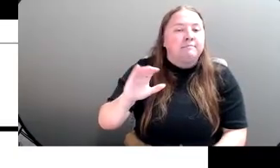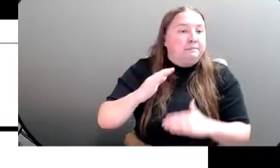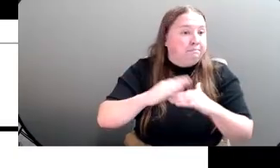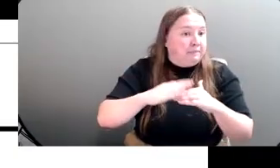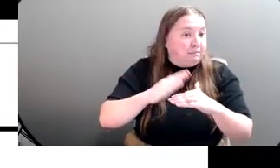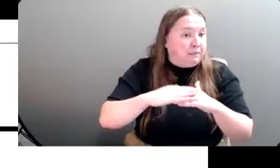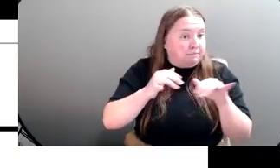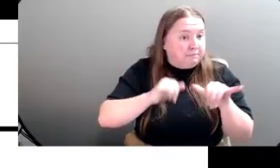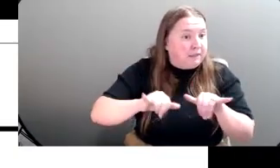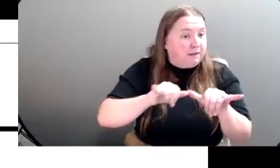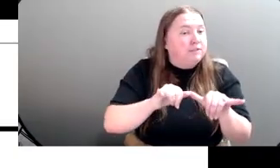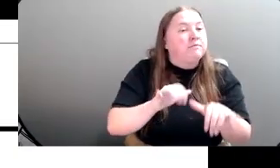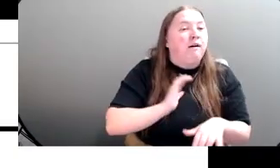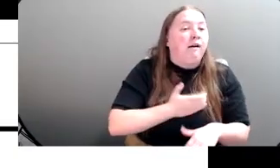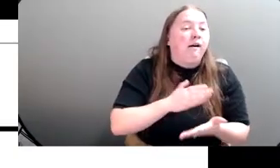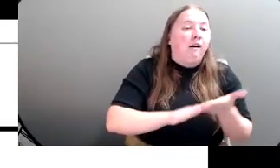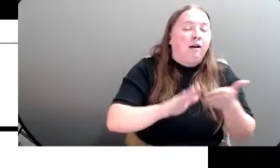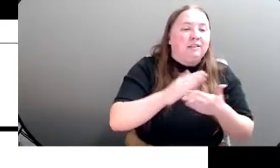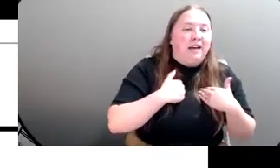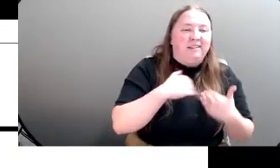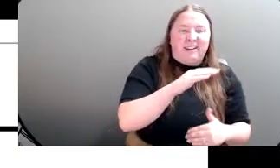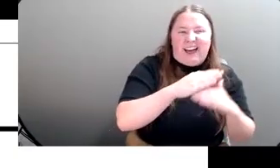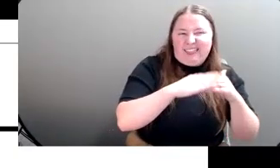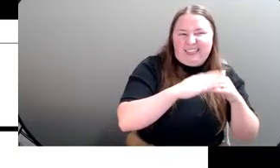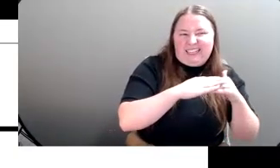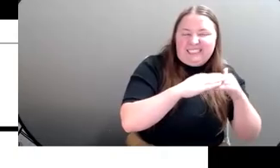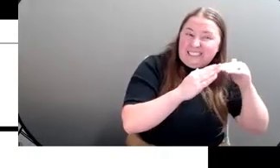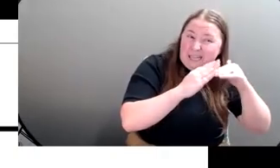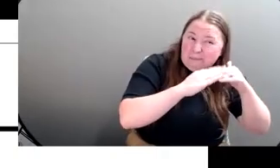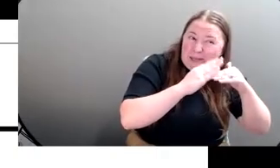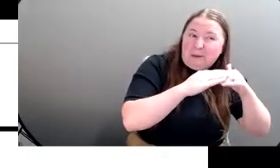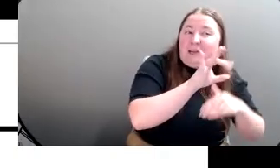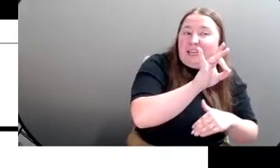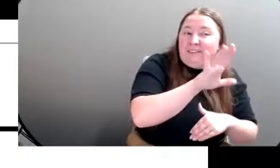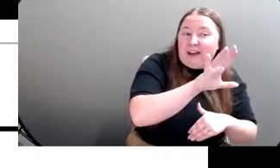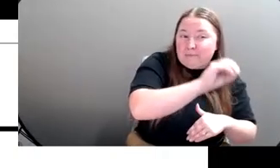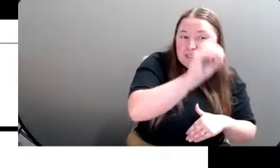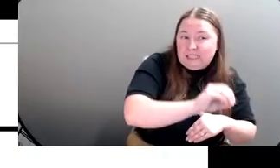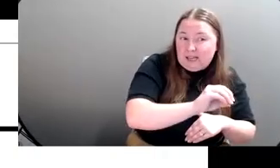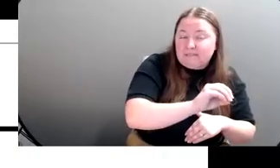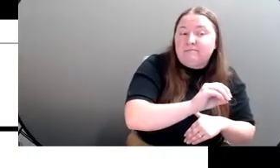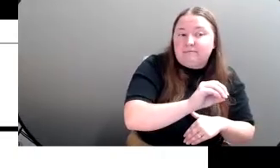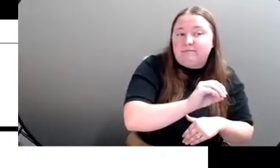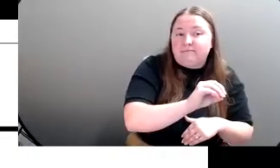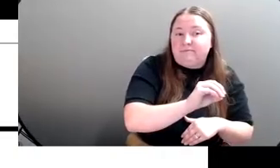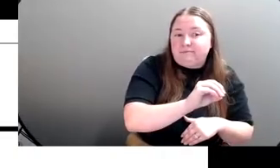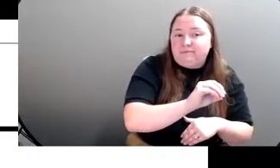85%, at least a minimum of 85% of the,